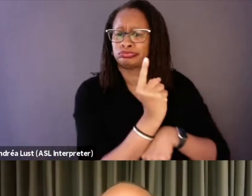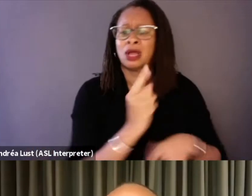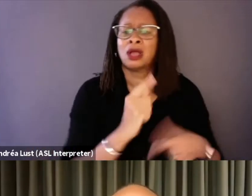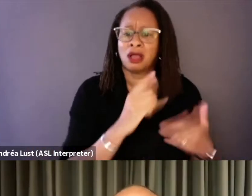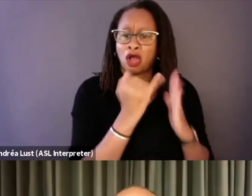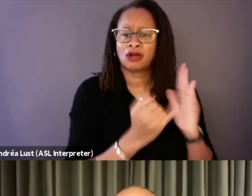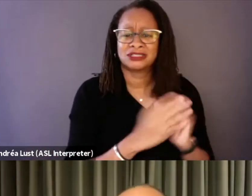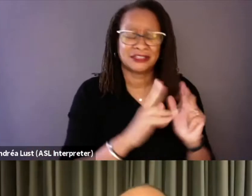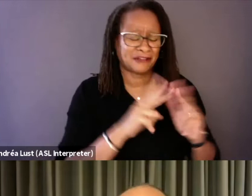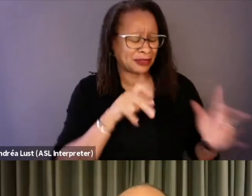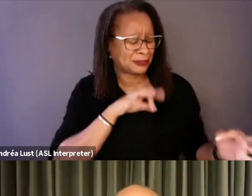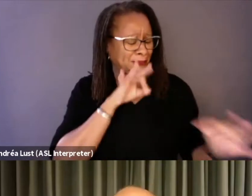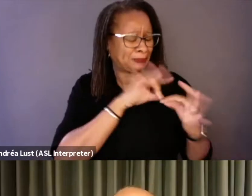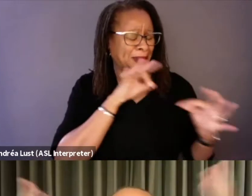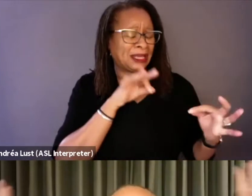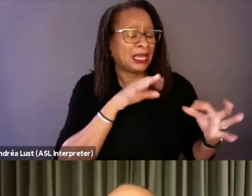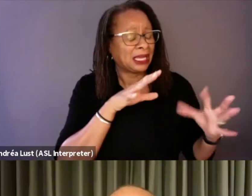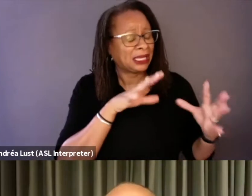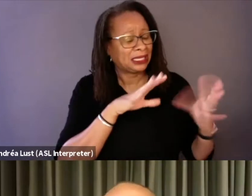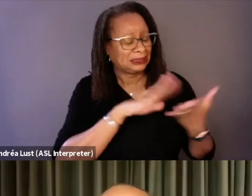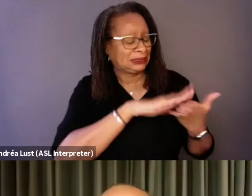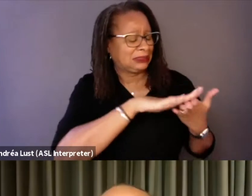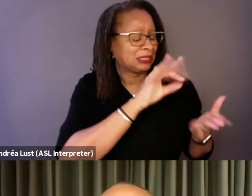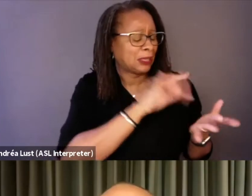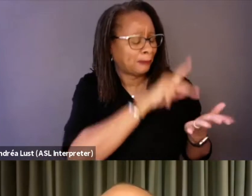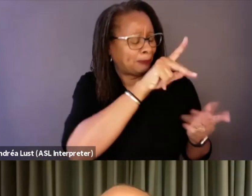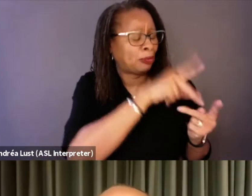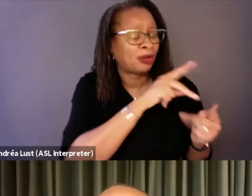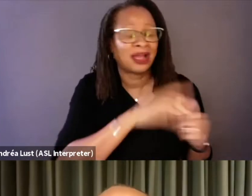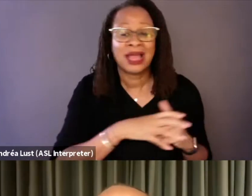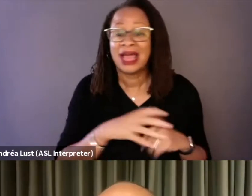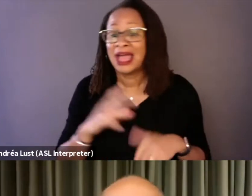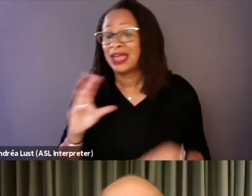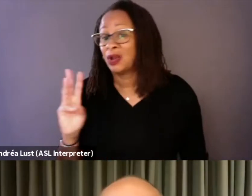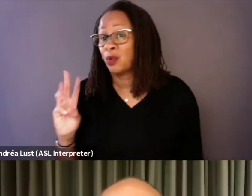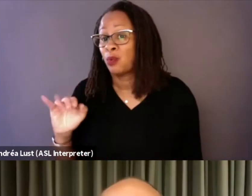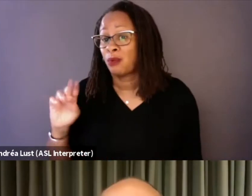and Wojnarowicz was like just this volcano of stuff.